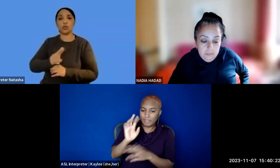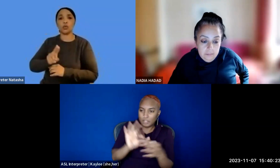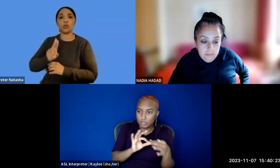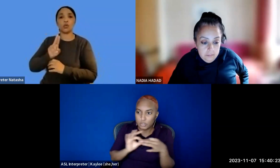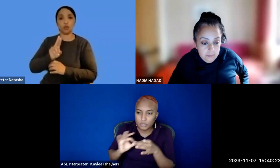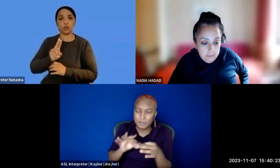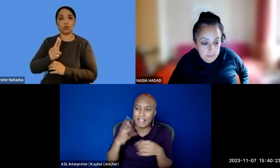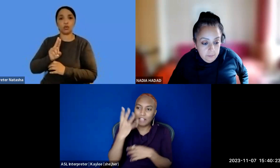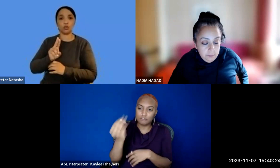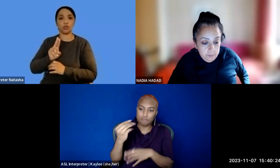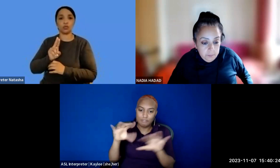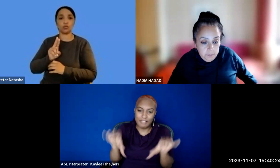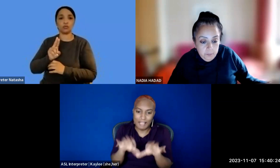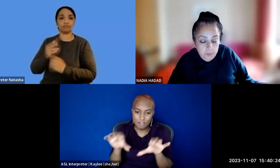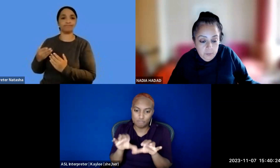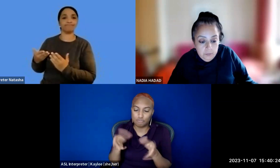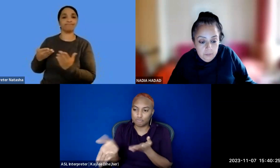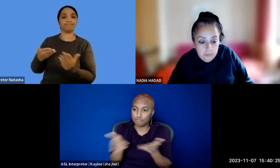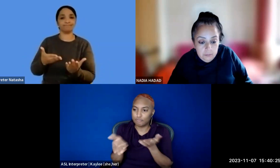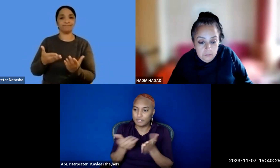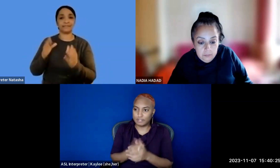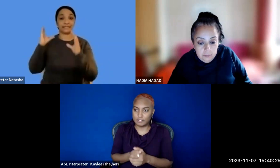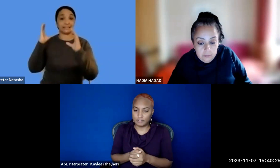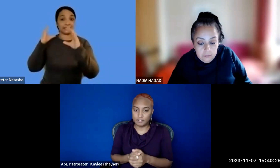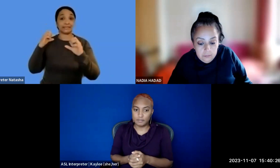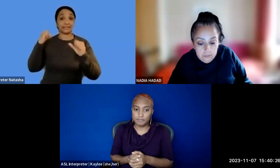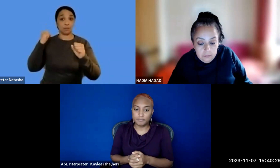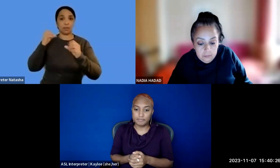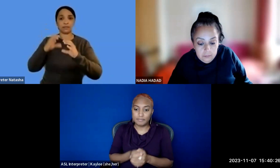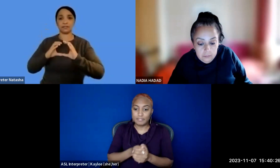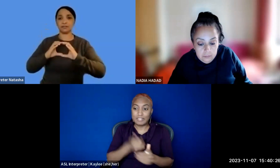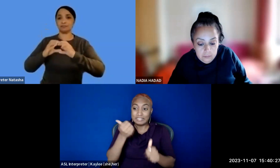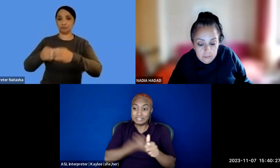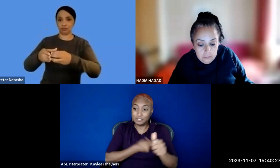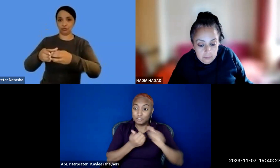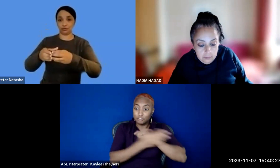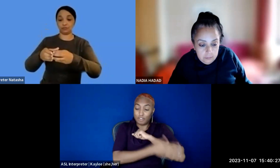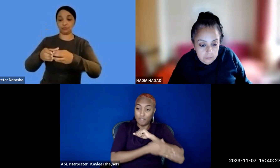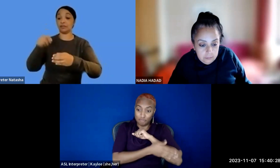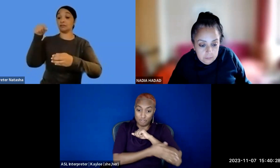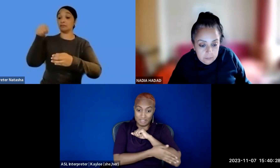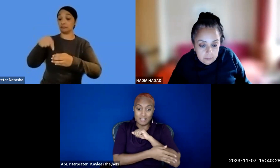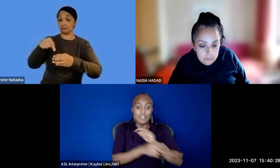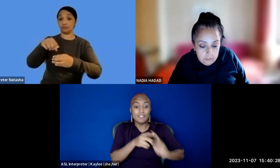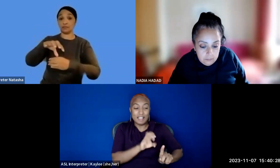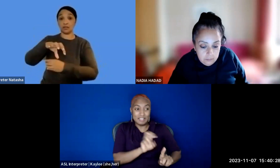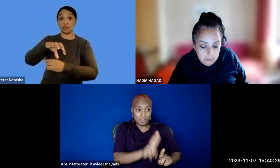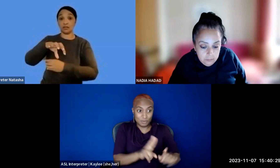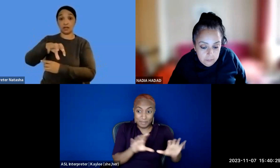In every country, the fields in which the EU is active through delegations are diverse